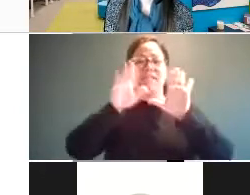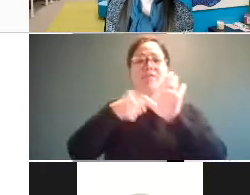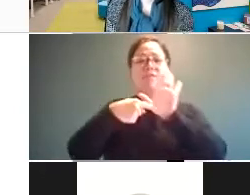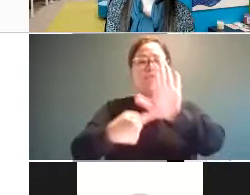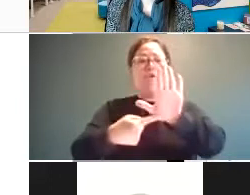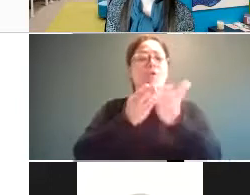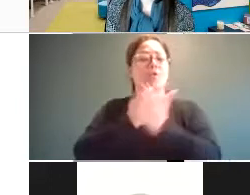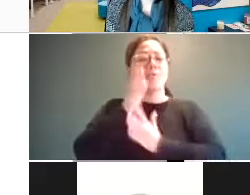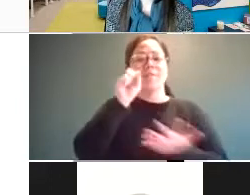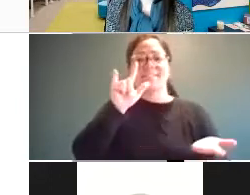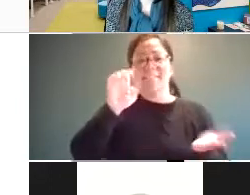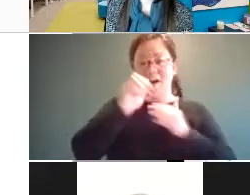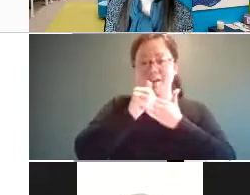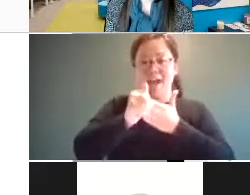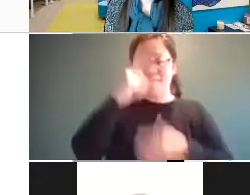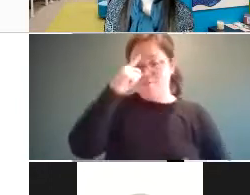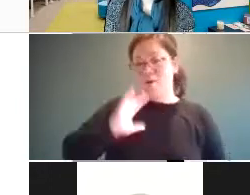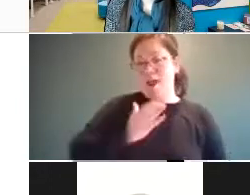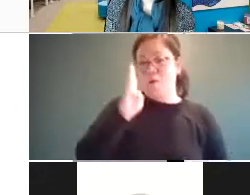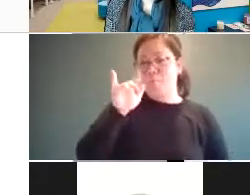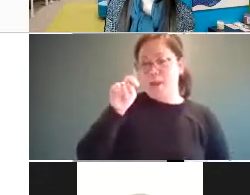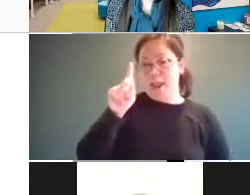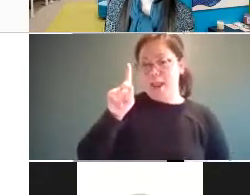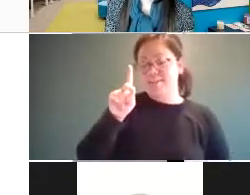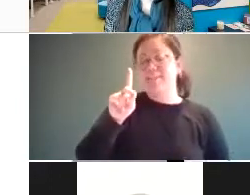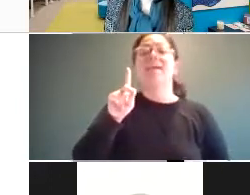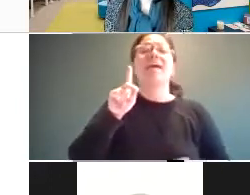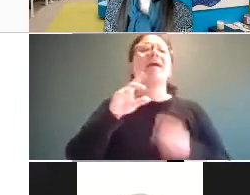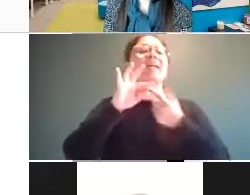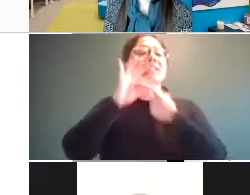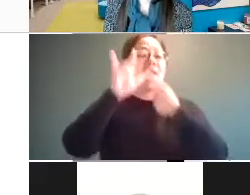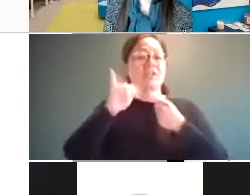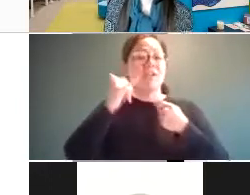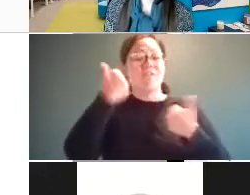especially when we have to consider the additional layer of communicating in different languages.